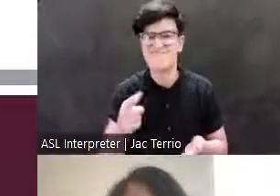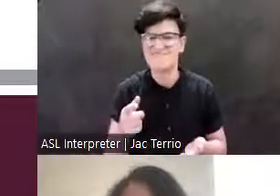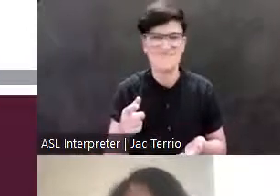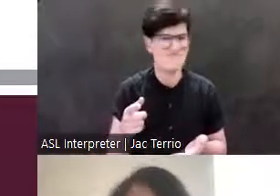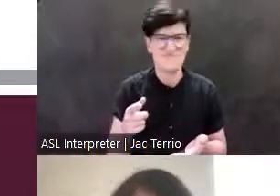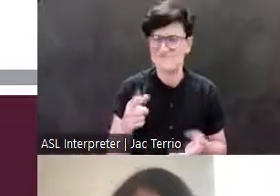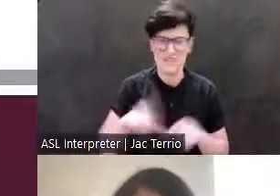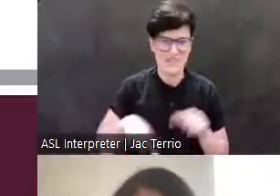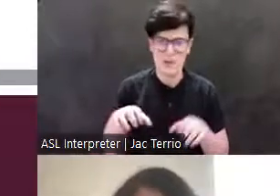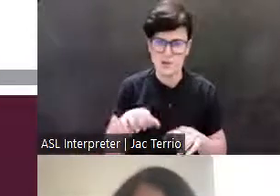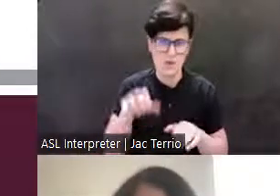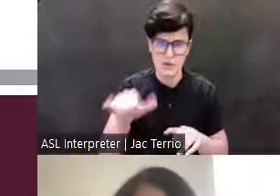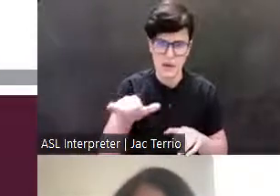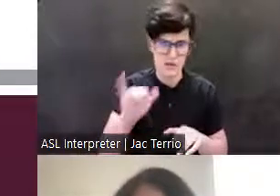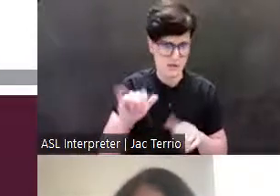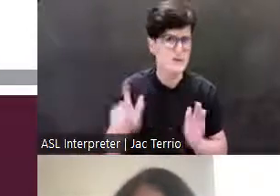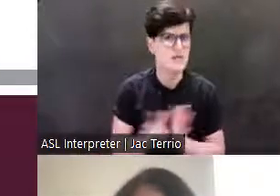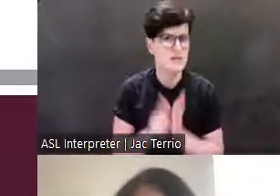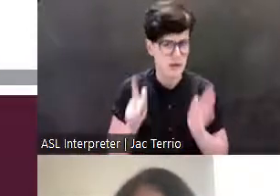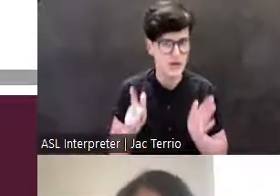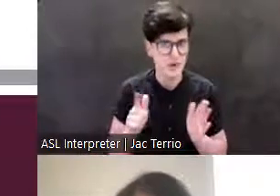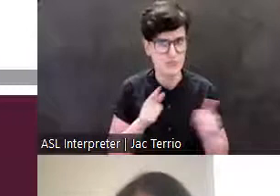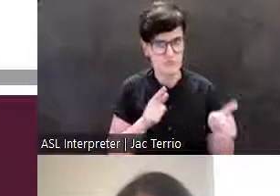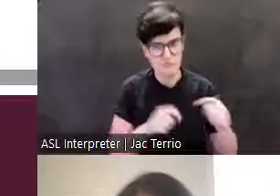Then that too would be illegal.